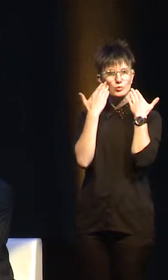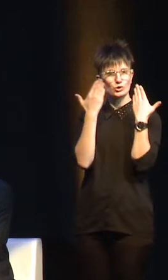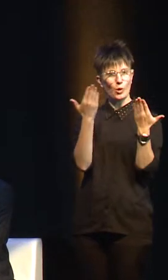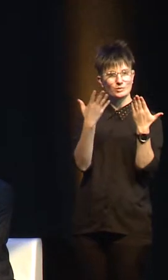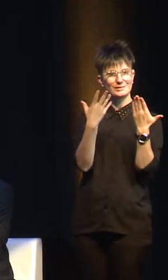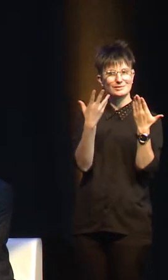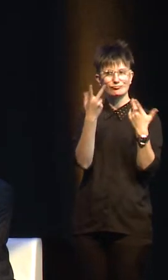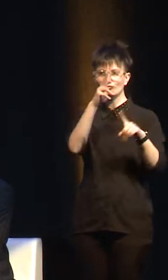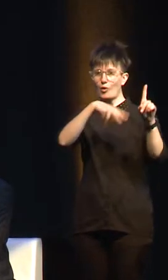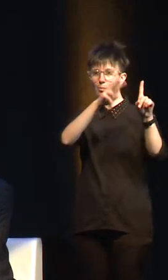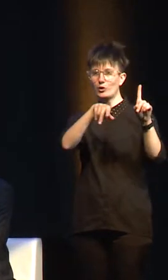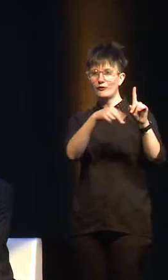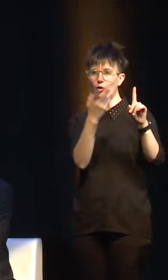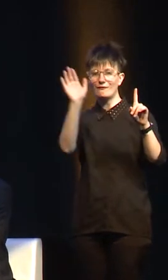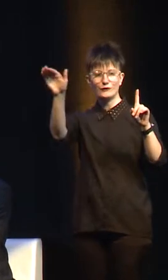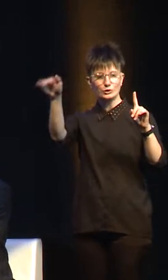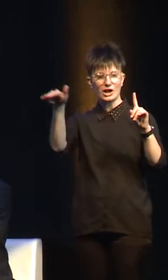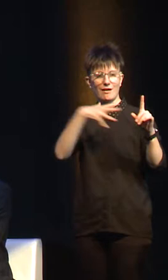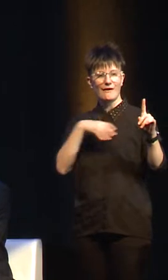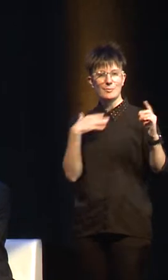of our parties in the future. Jehan: Your position on these issues is widely